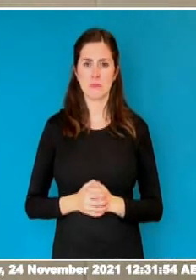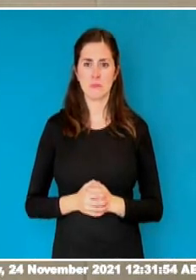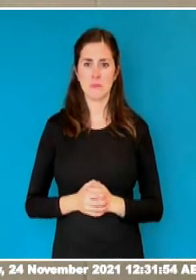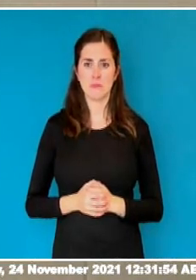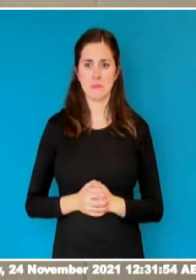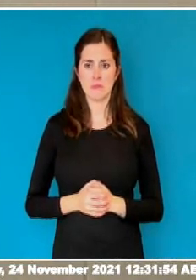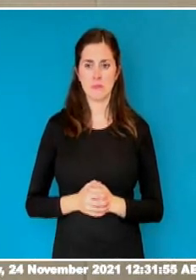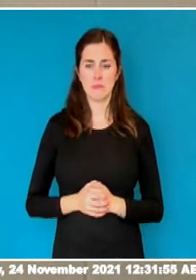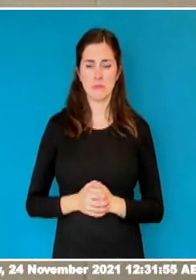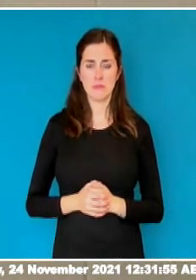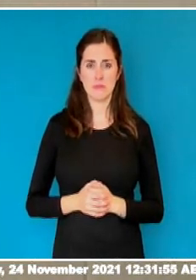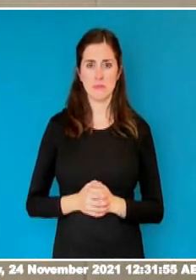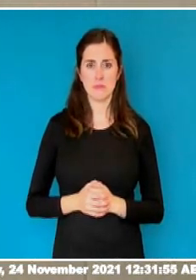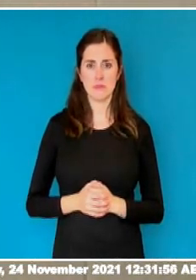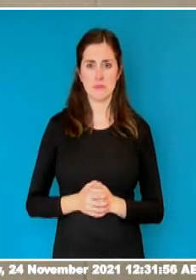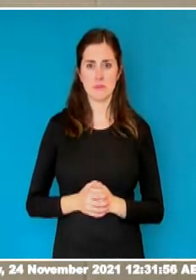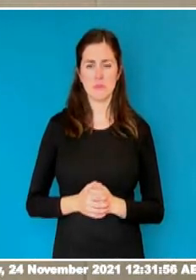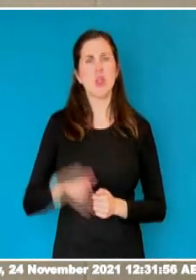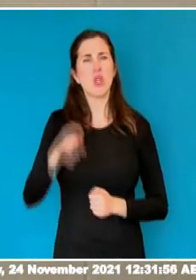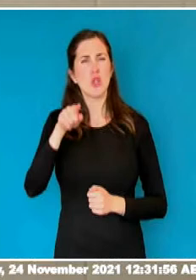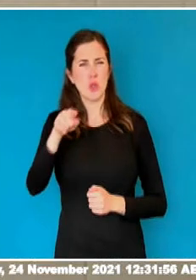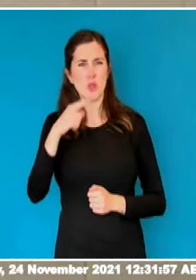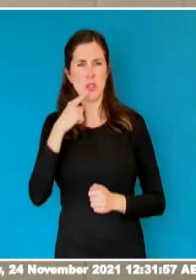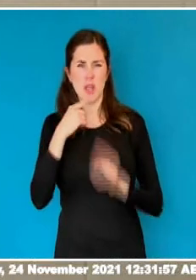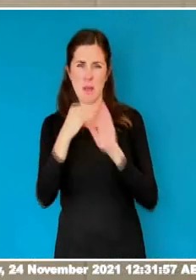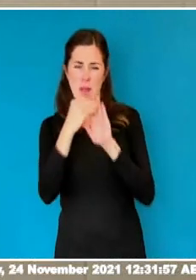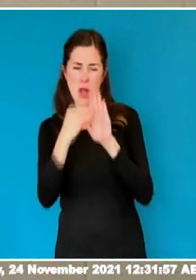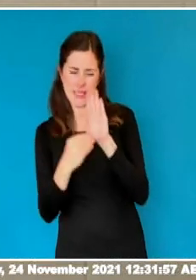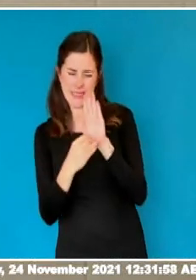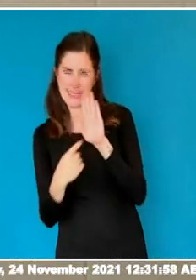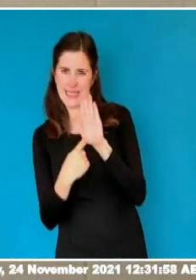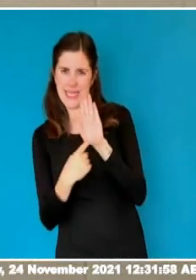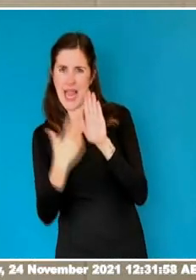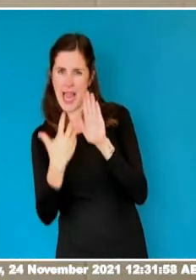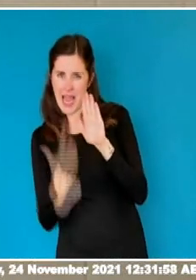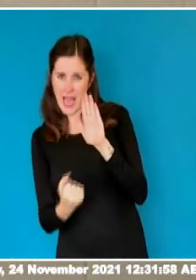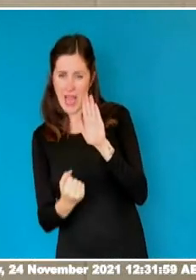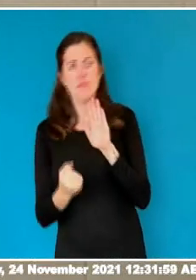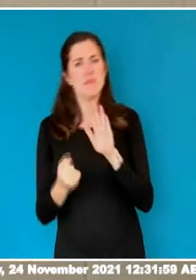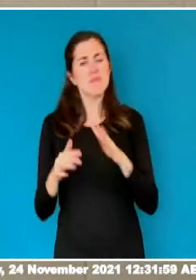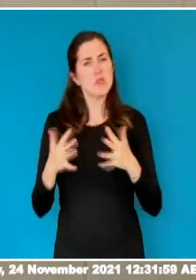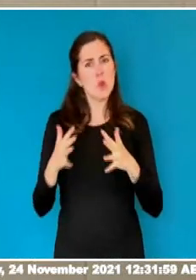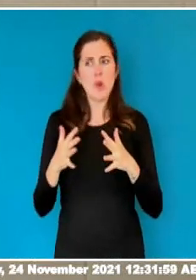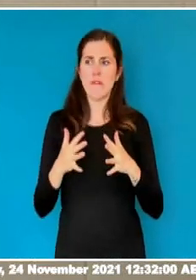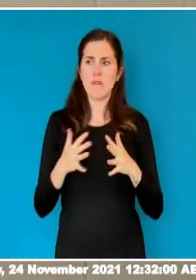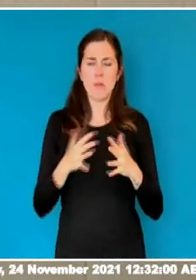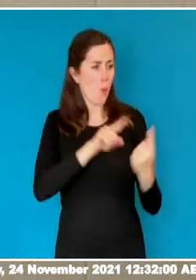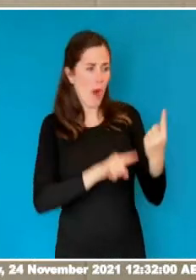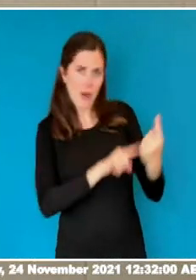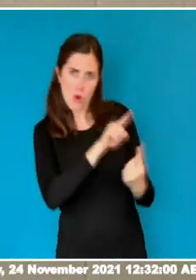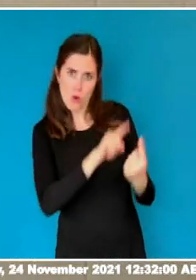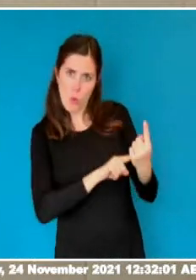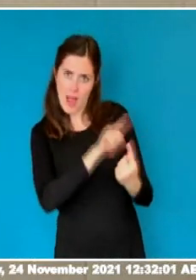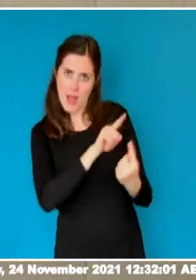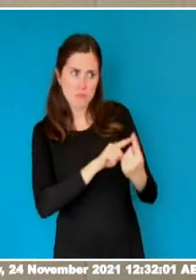the practice rather than the policy, there is a two pronged approach there: things that can be done at the work level and things that can be escalated?